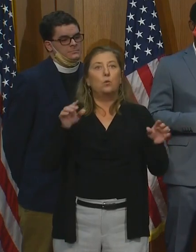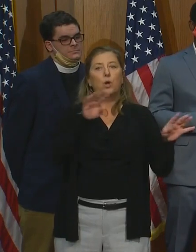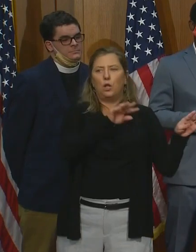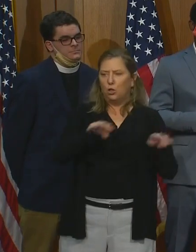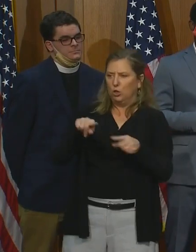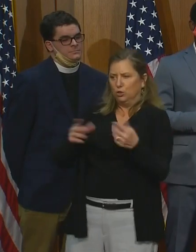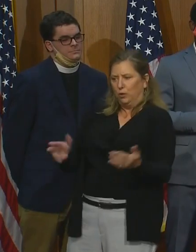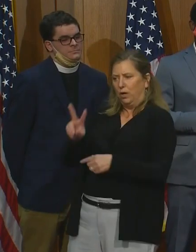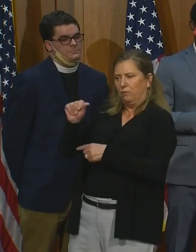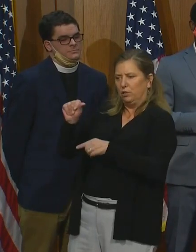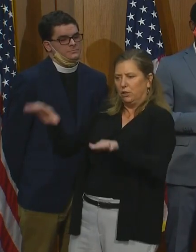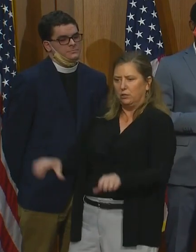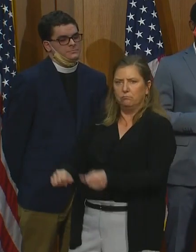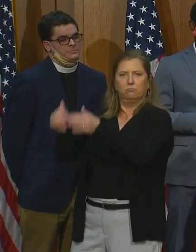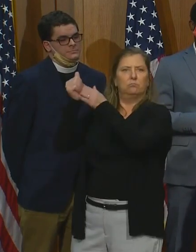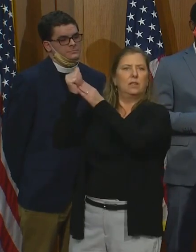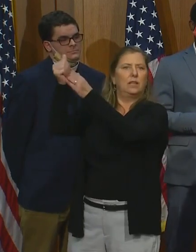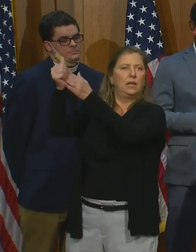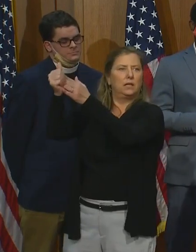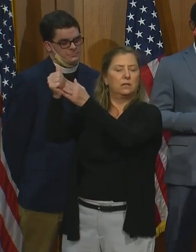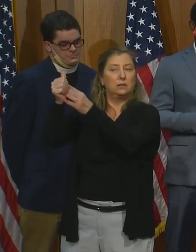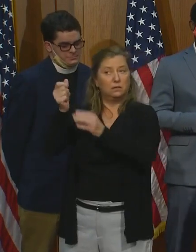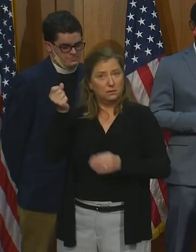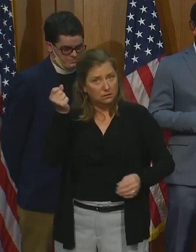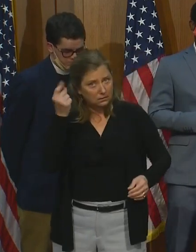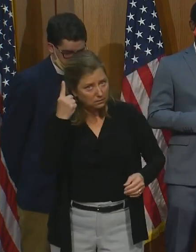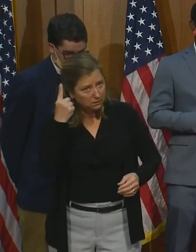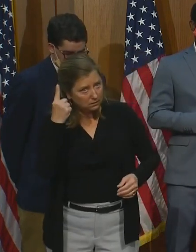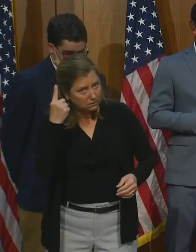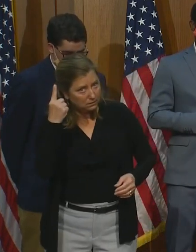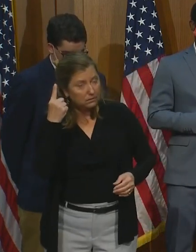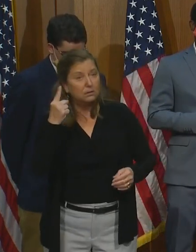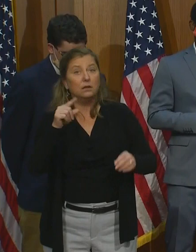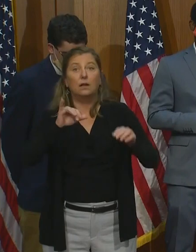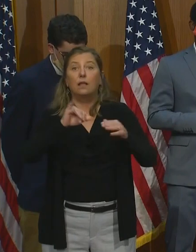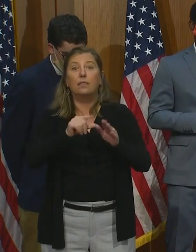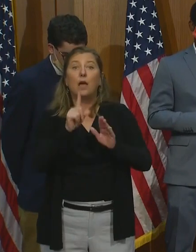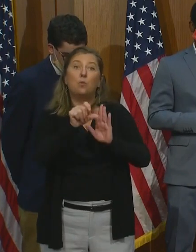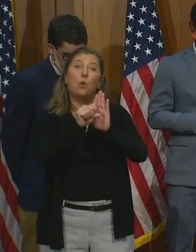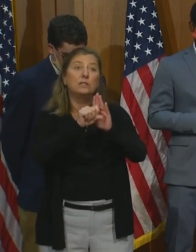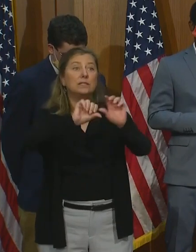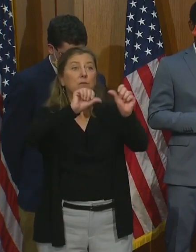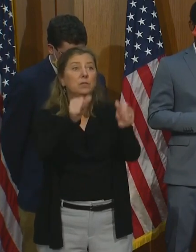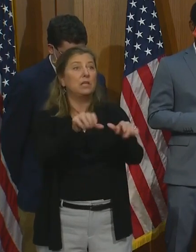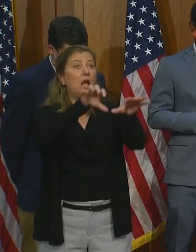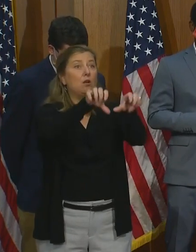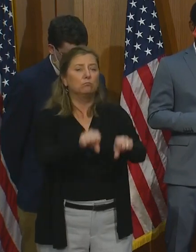ONCE AGAIN LOOKING TO VIRGINIA